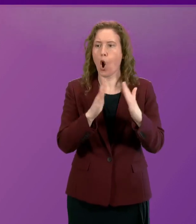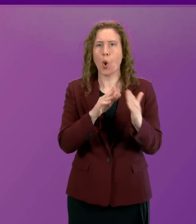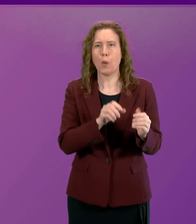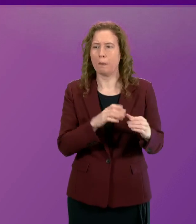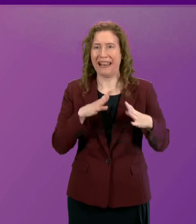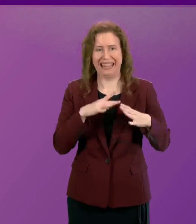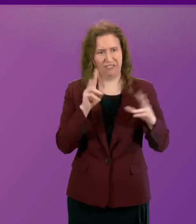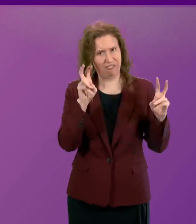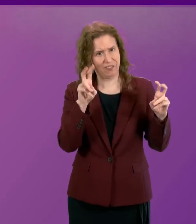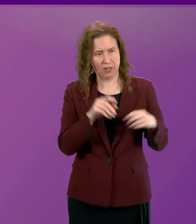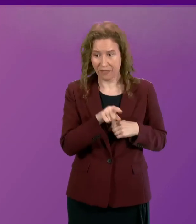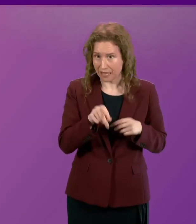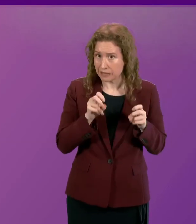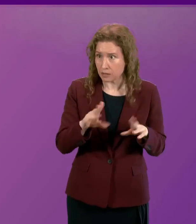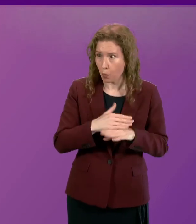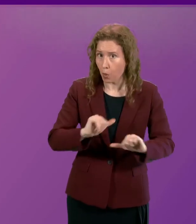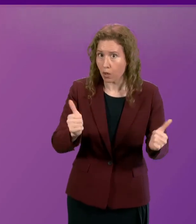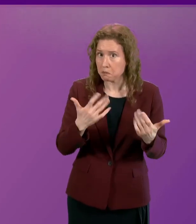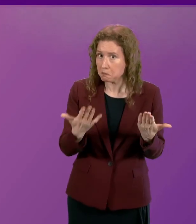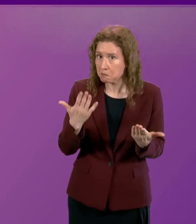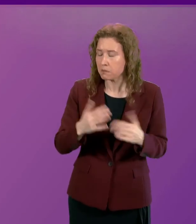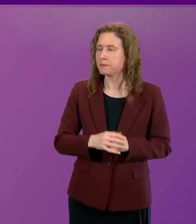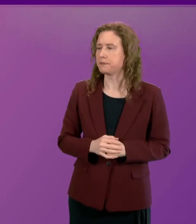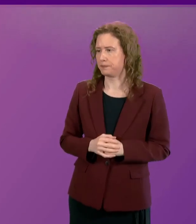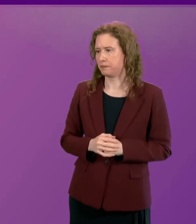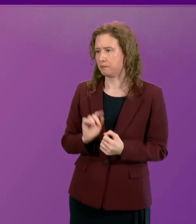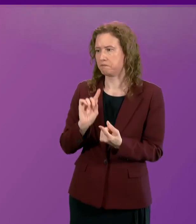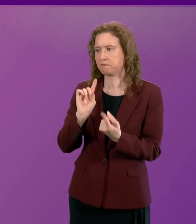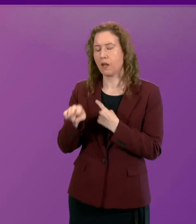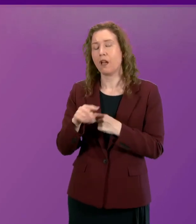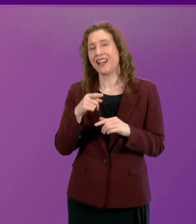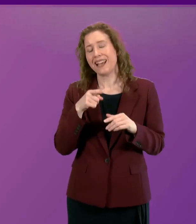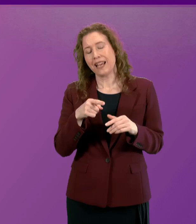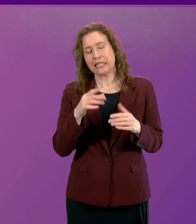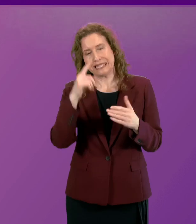The management of decisions relating to home leave is an operational matter for the Scottish Prison